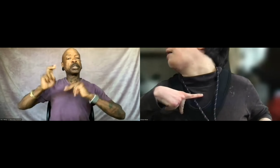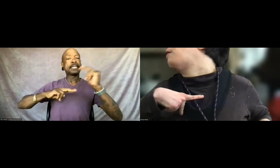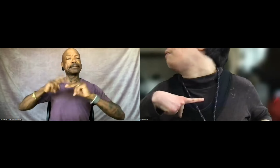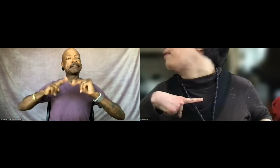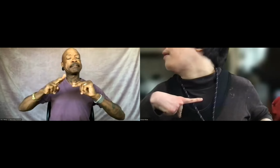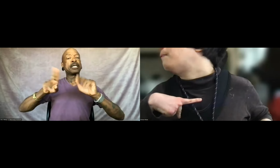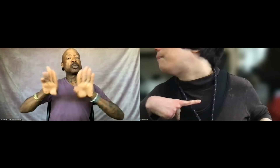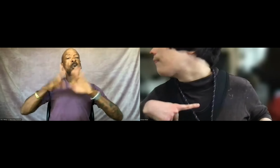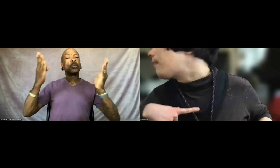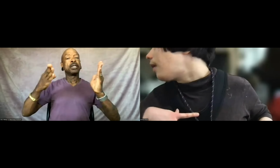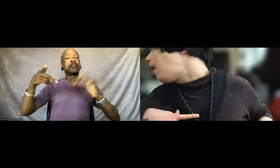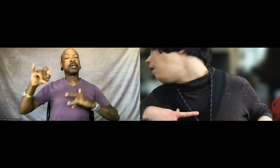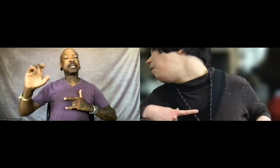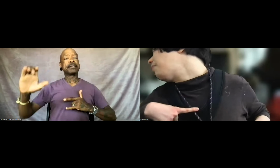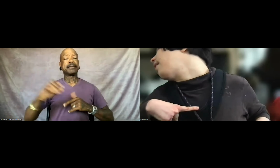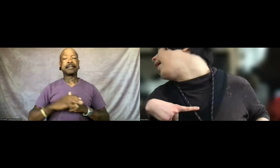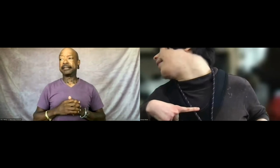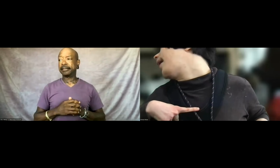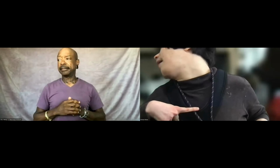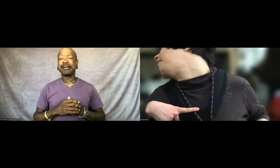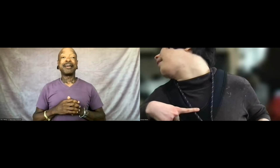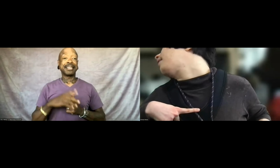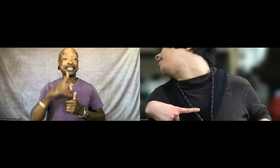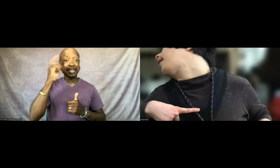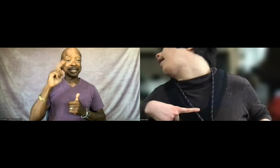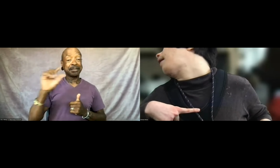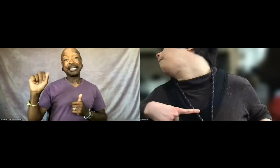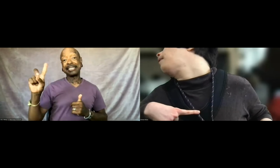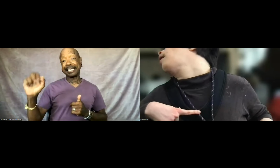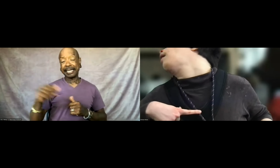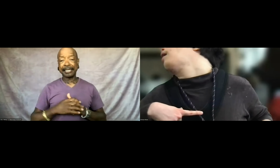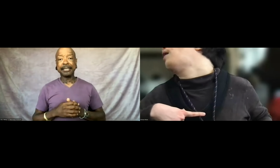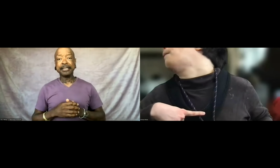the ability of someone in a wheelchair, for example, to